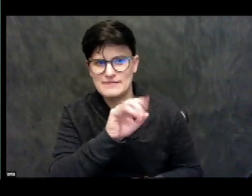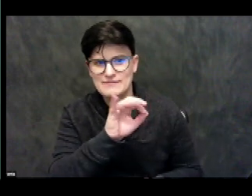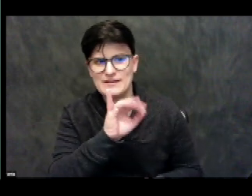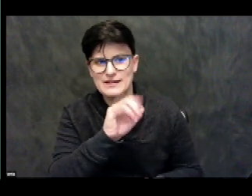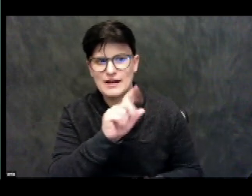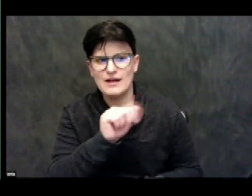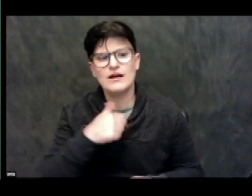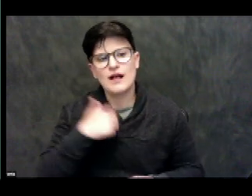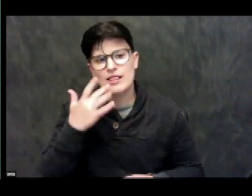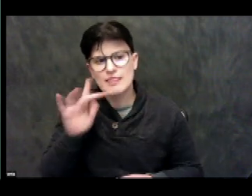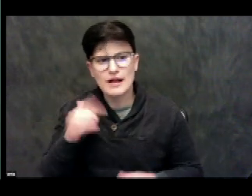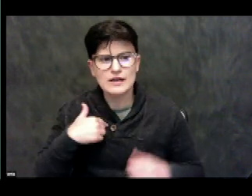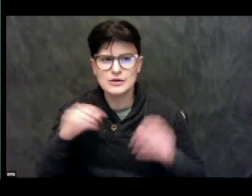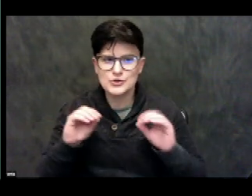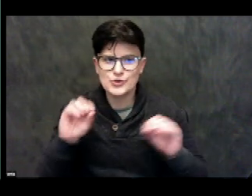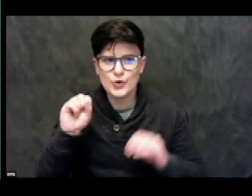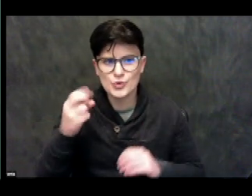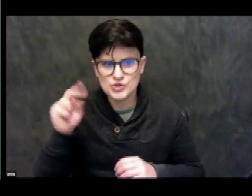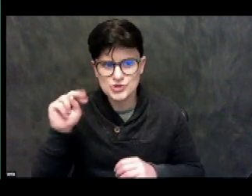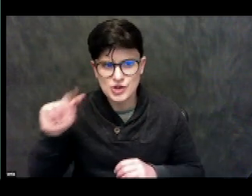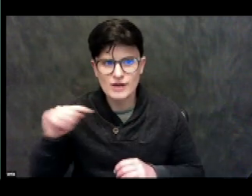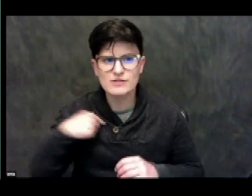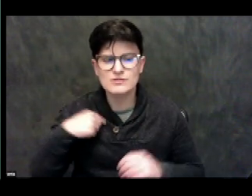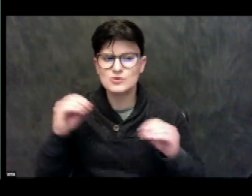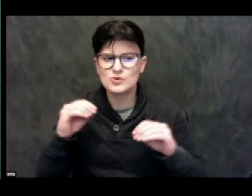I have not had bladder or bowel issues.